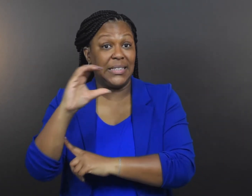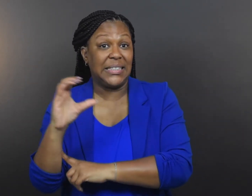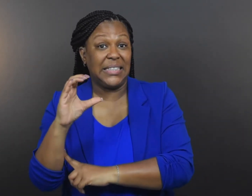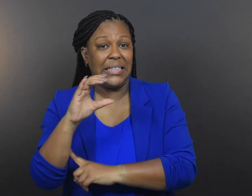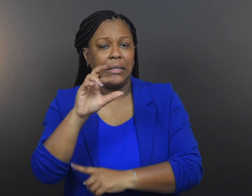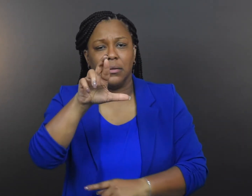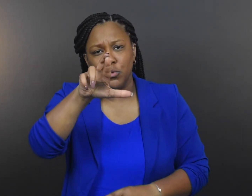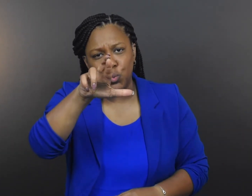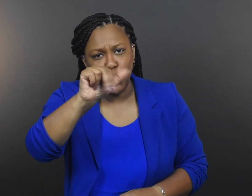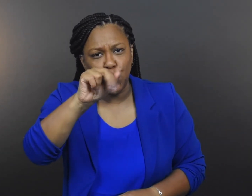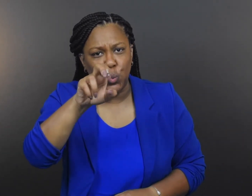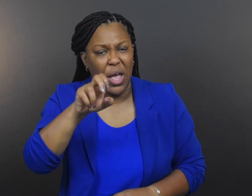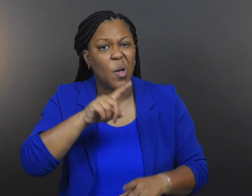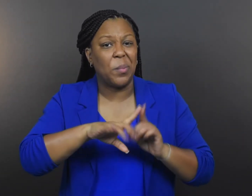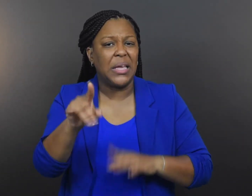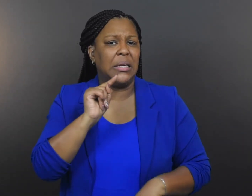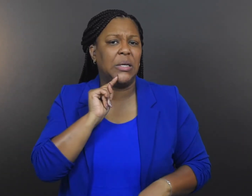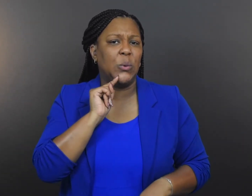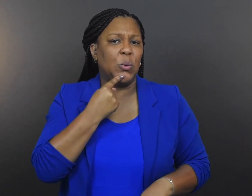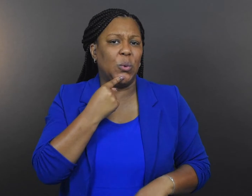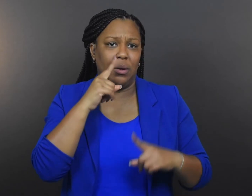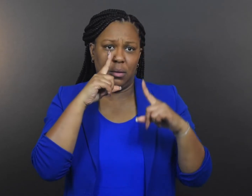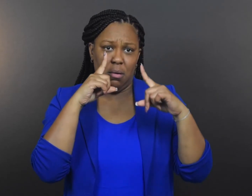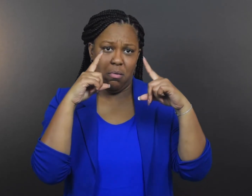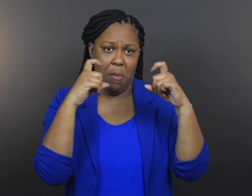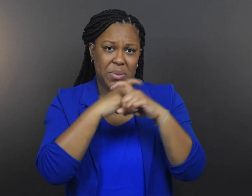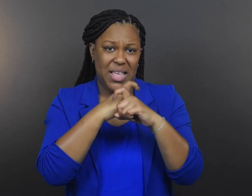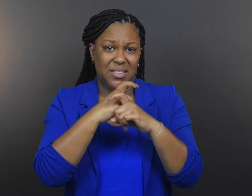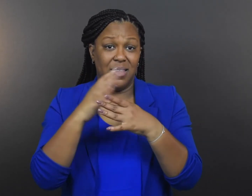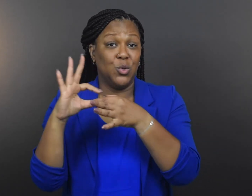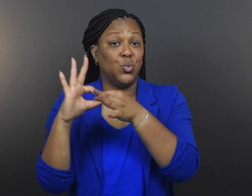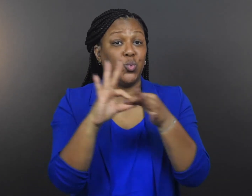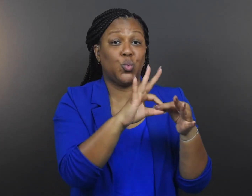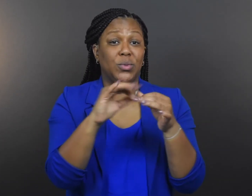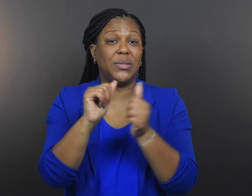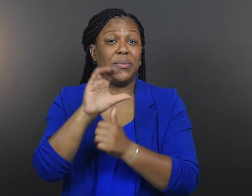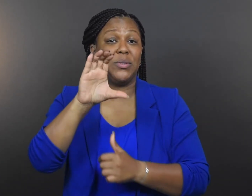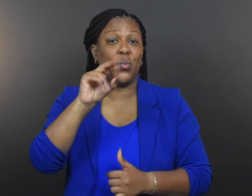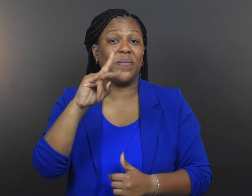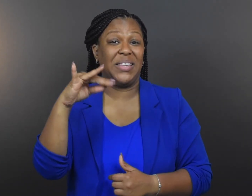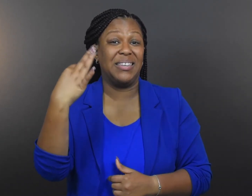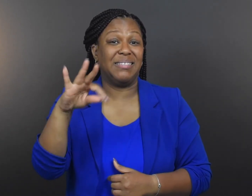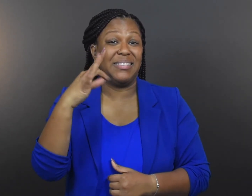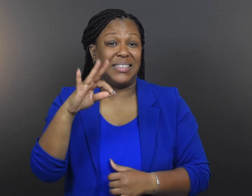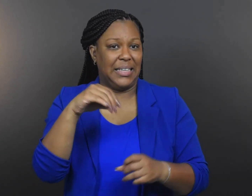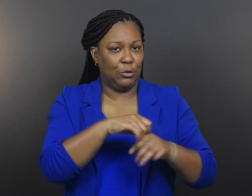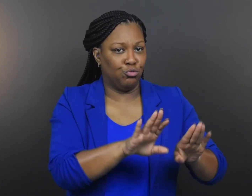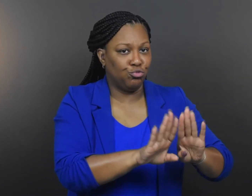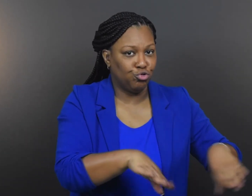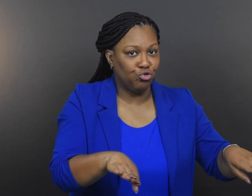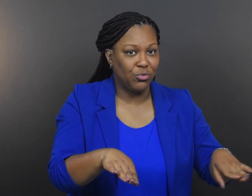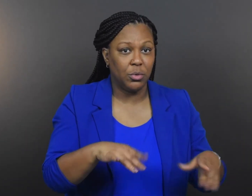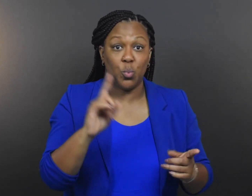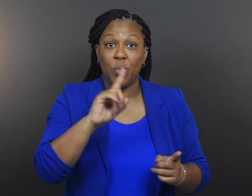MIS-C is a rare but serious complication associated with COVID-19 in children